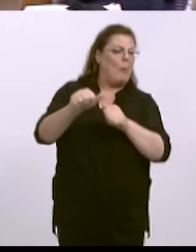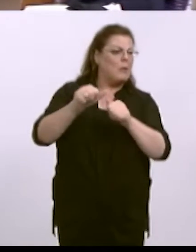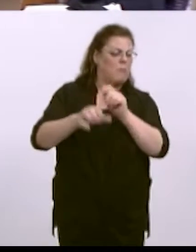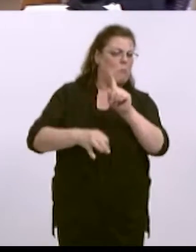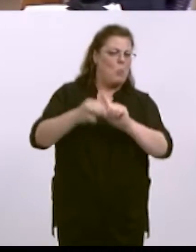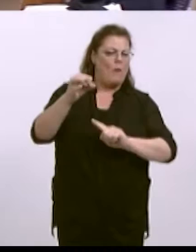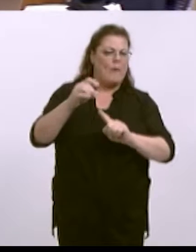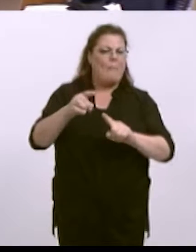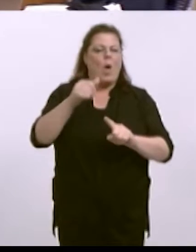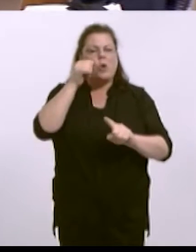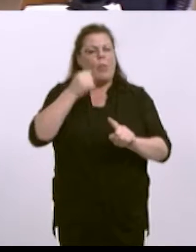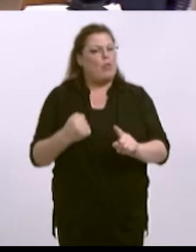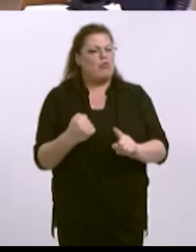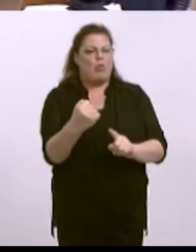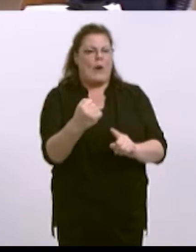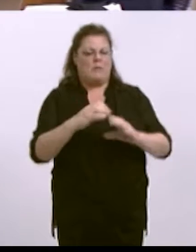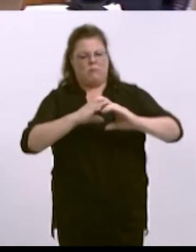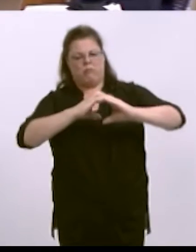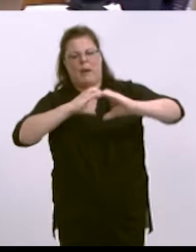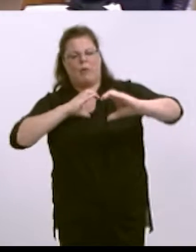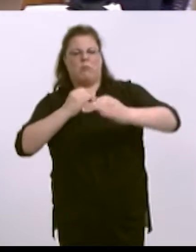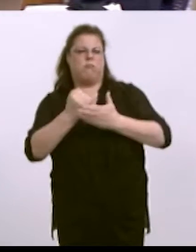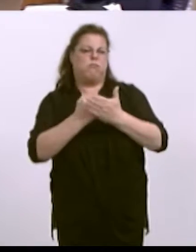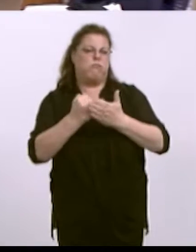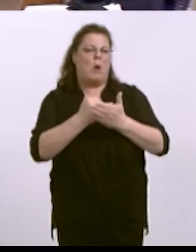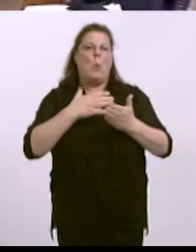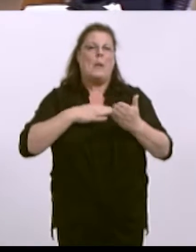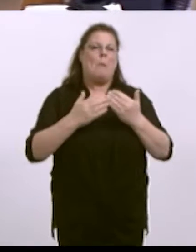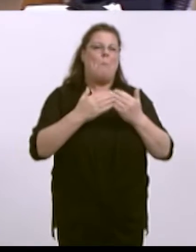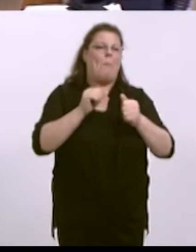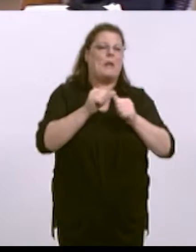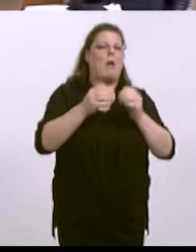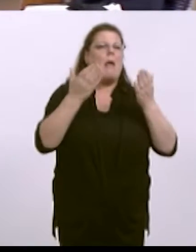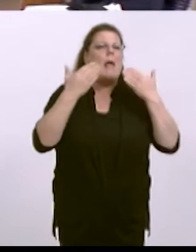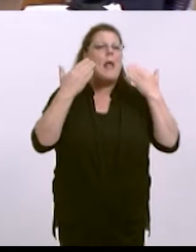the quality of the trains is poor. They lack air conditioning, theyíre not pleasant trains